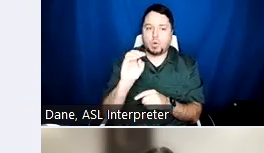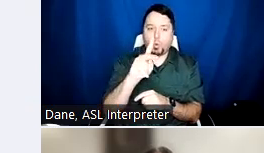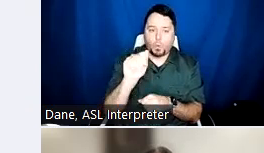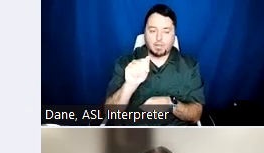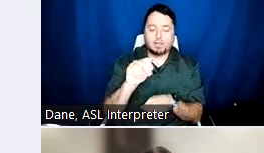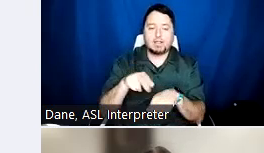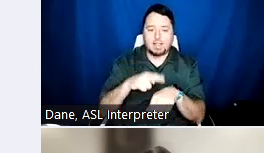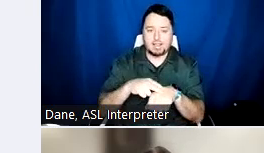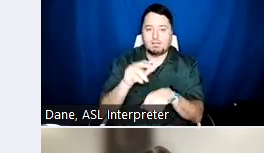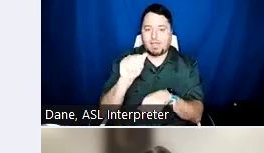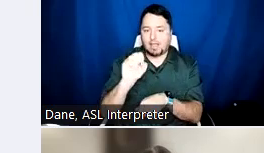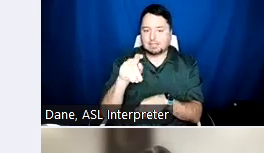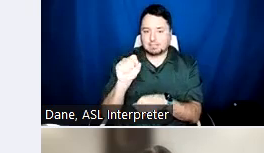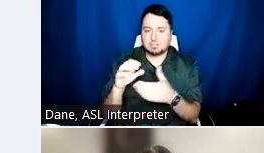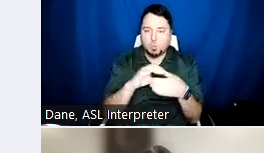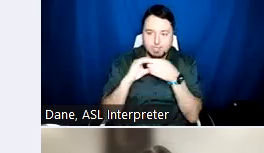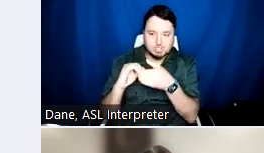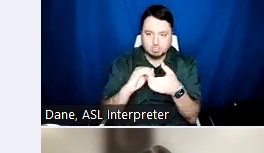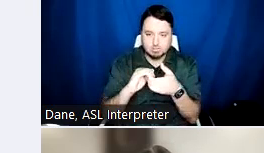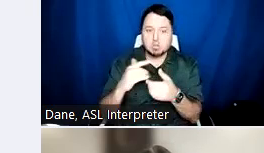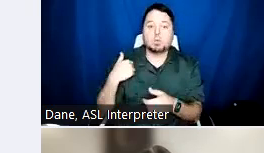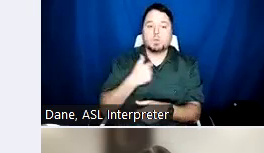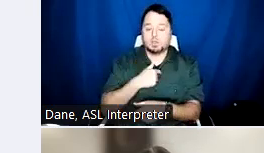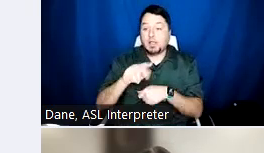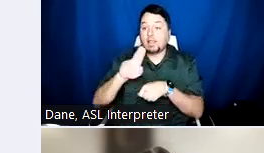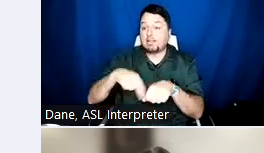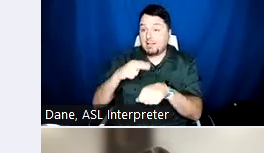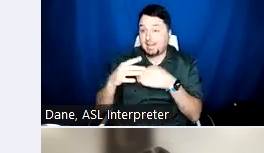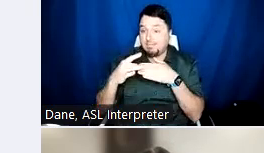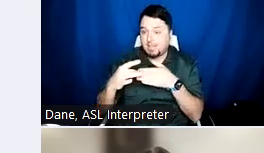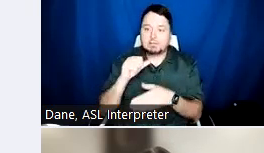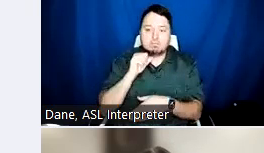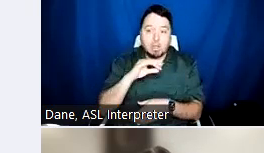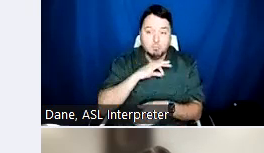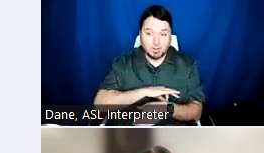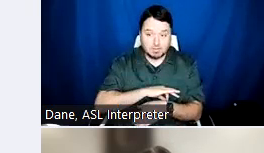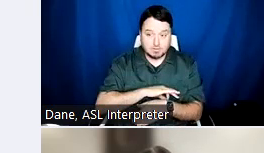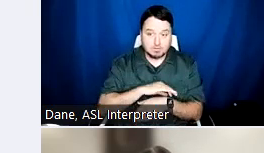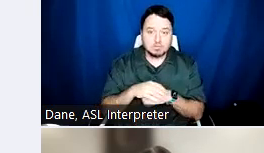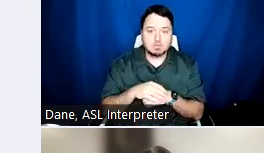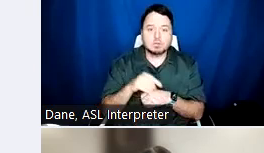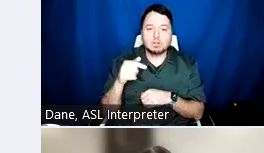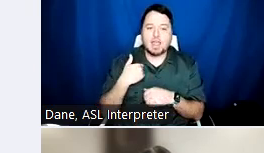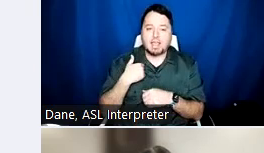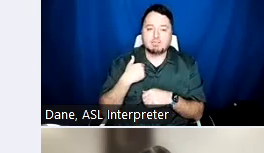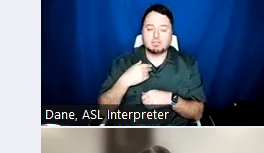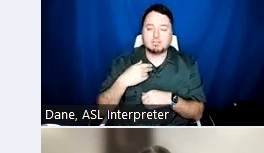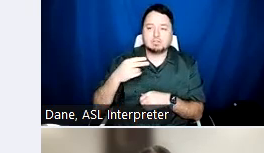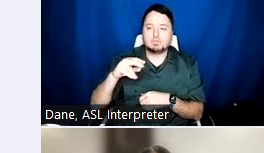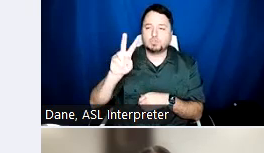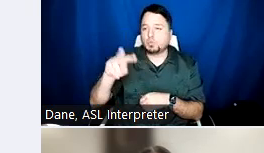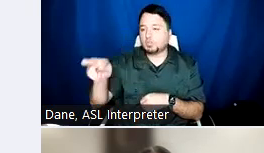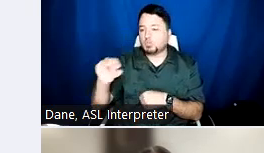As mentioned we are a Native-led nonprofit and we have a 22 year history of providing